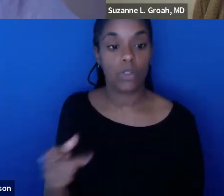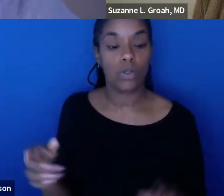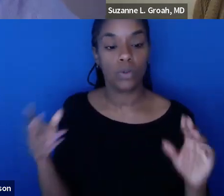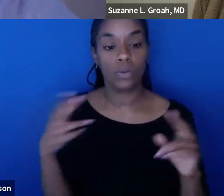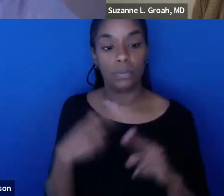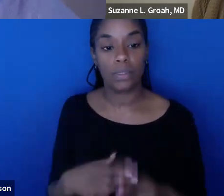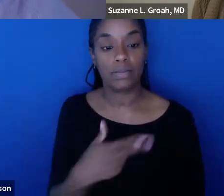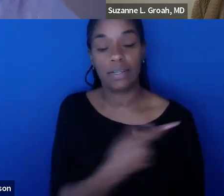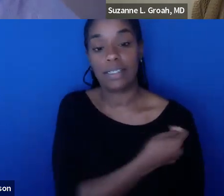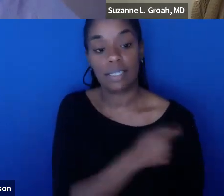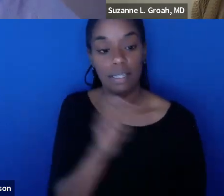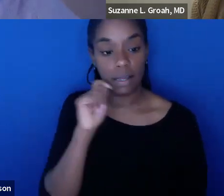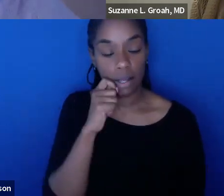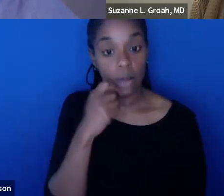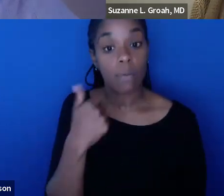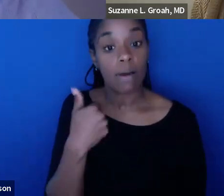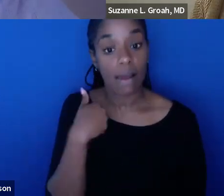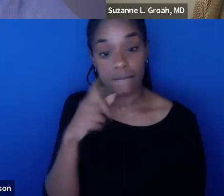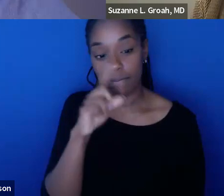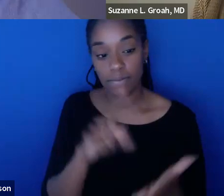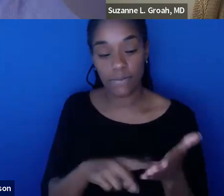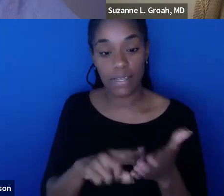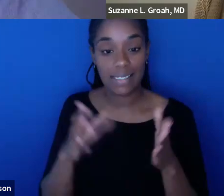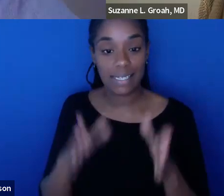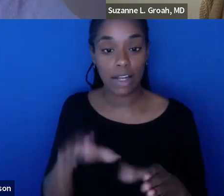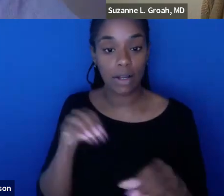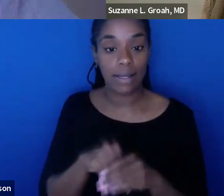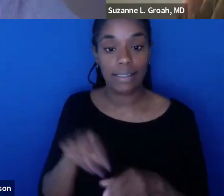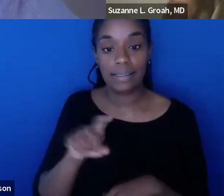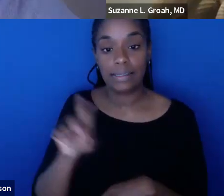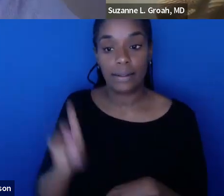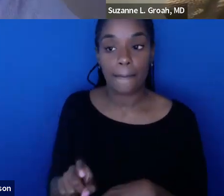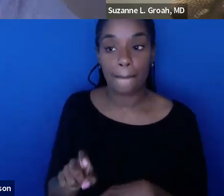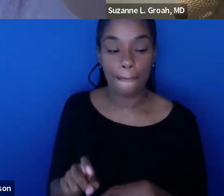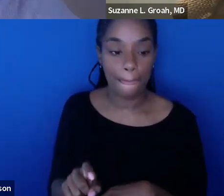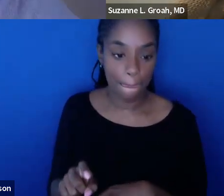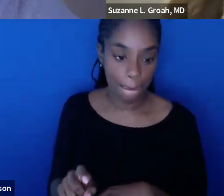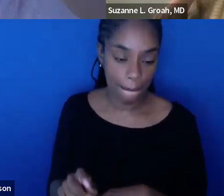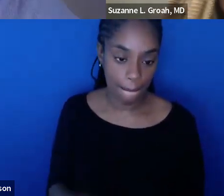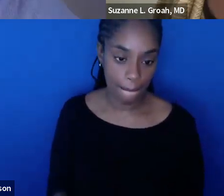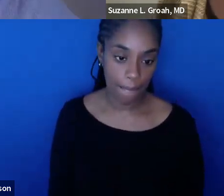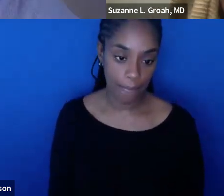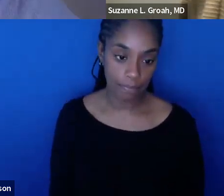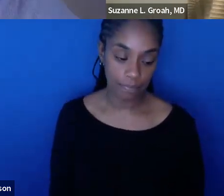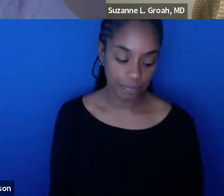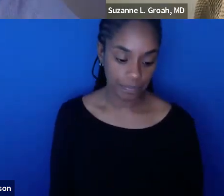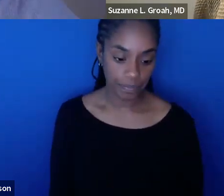There's also an investigator in Texas who is looking at Phage.